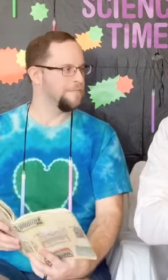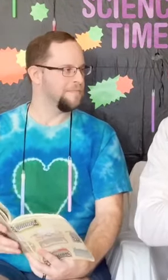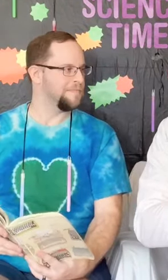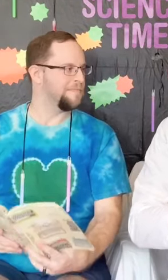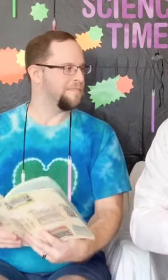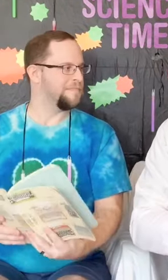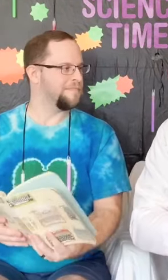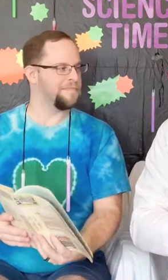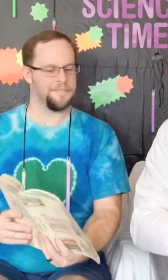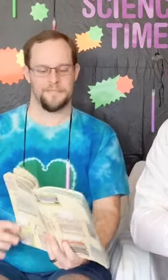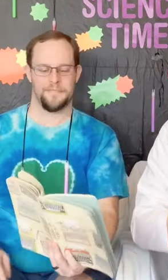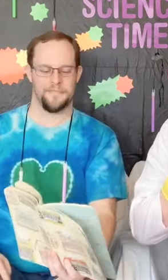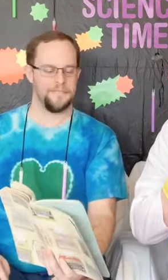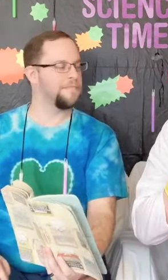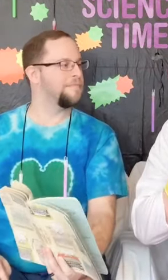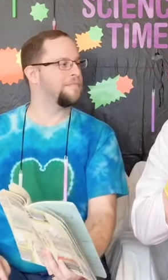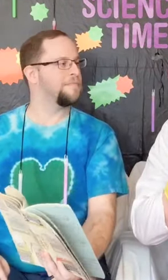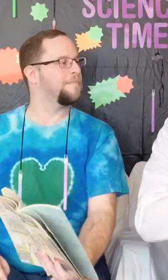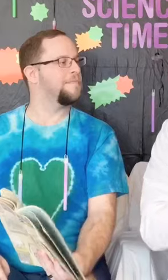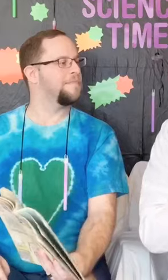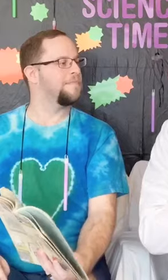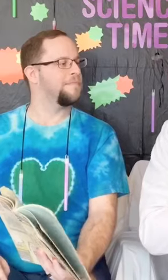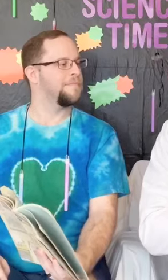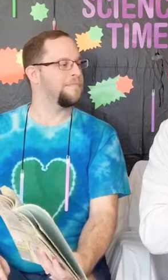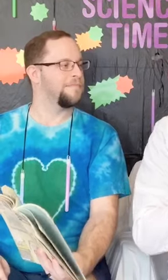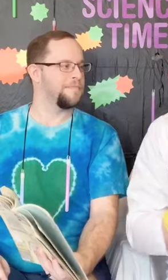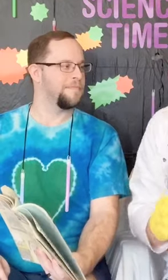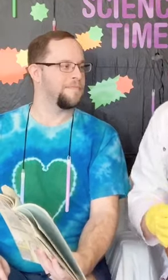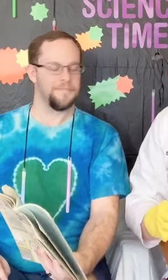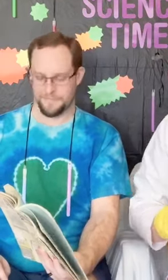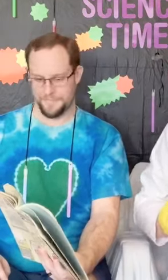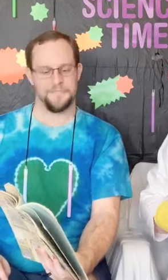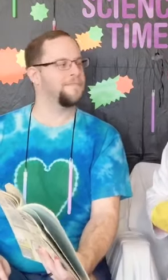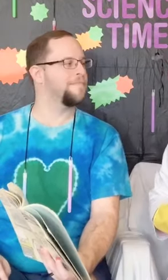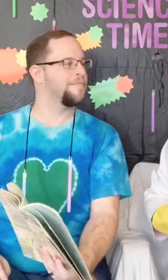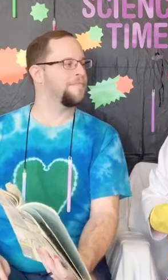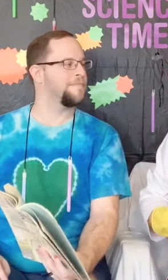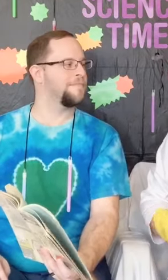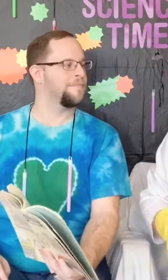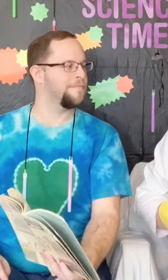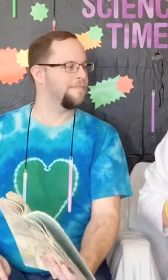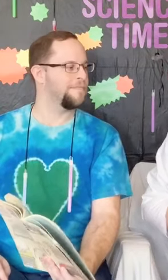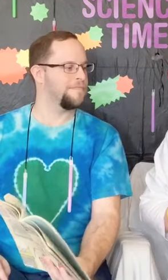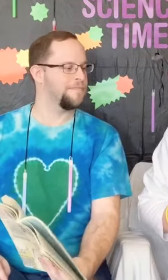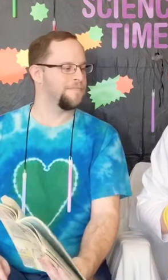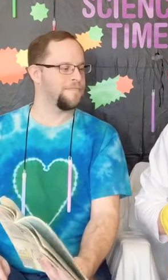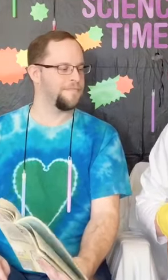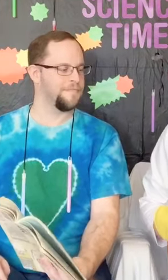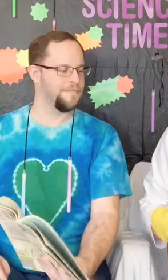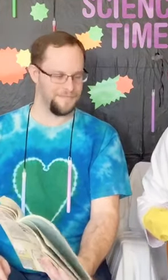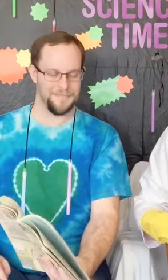that other people realized that they could help her be the best herself. And so, that's why I have a song called